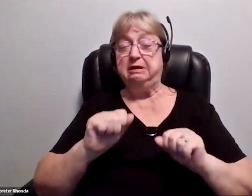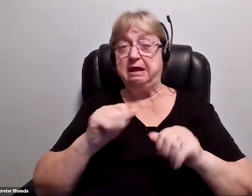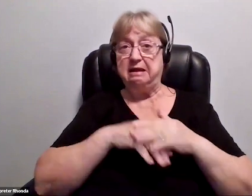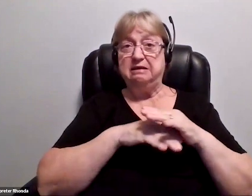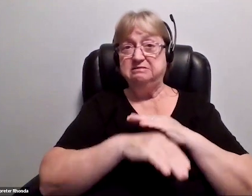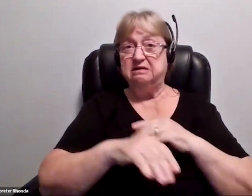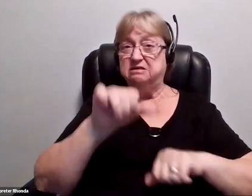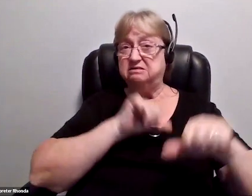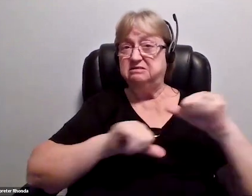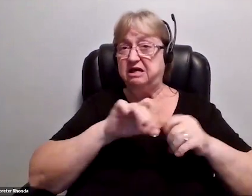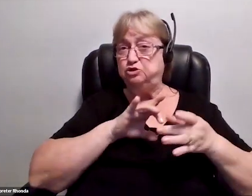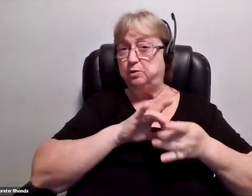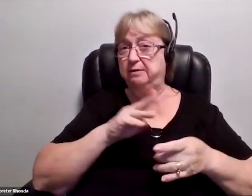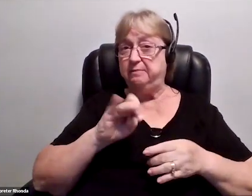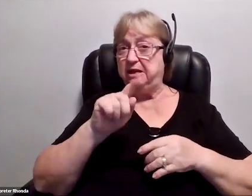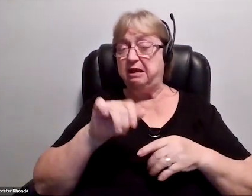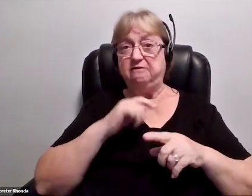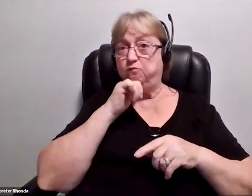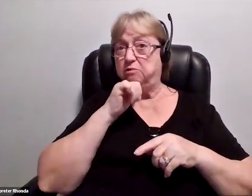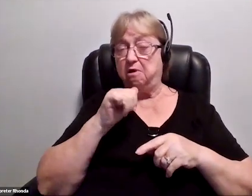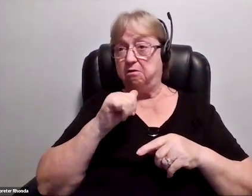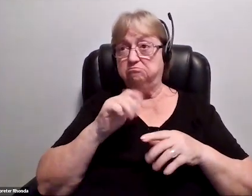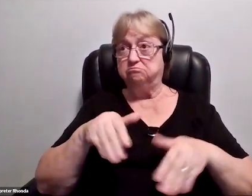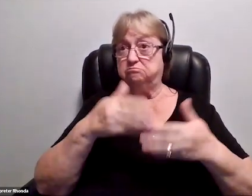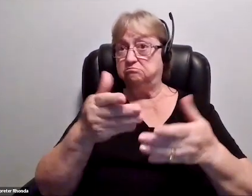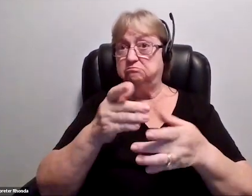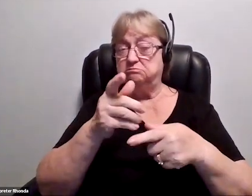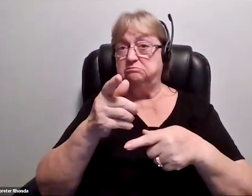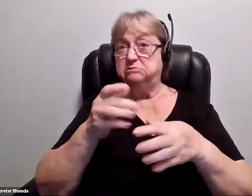is not available in sign language or doesn't have closed captions,